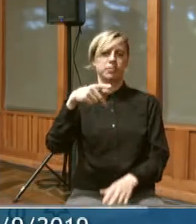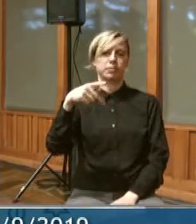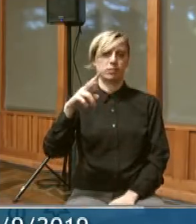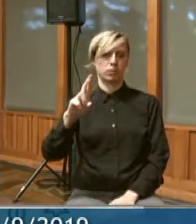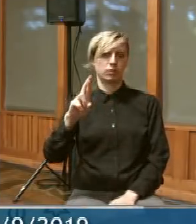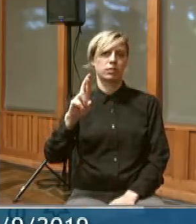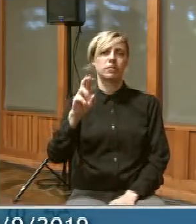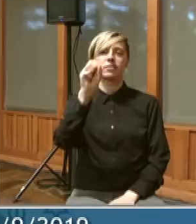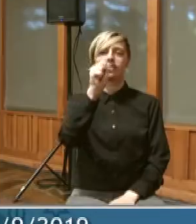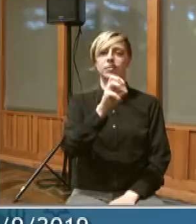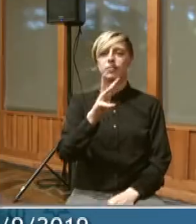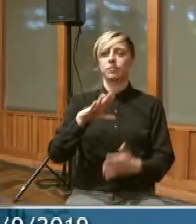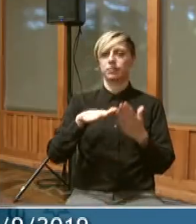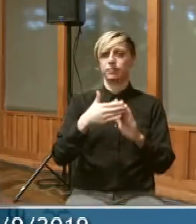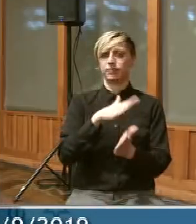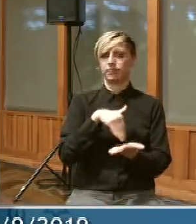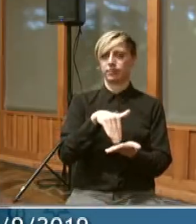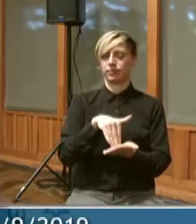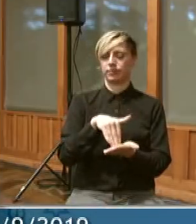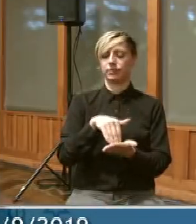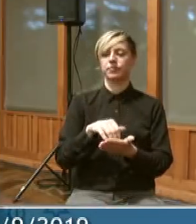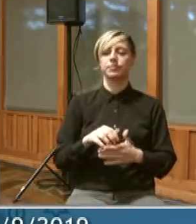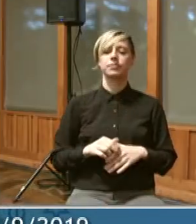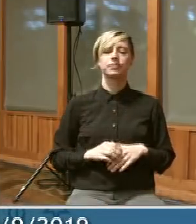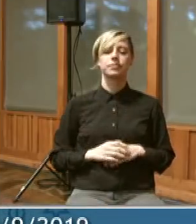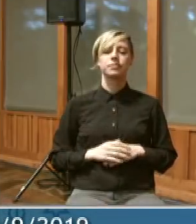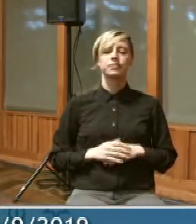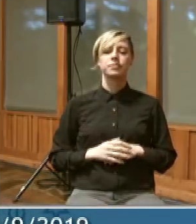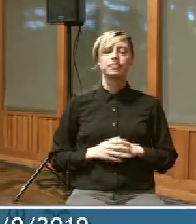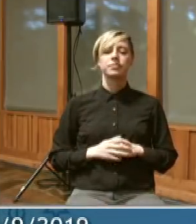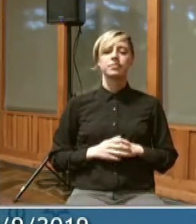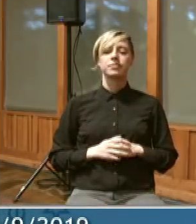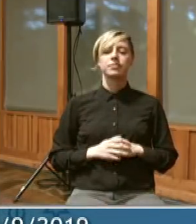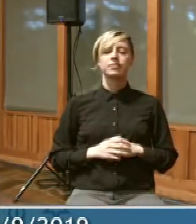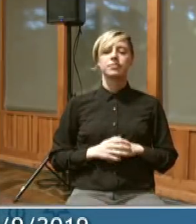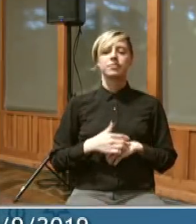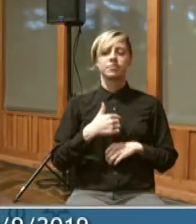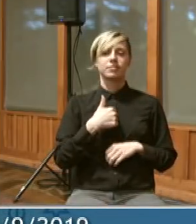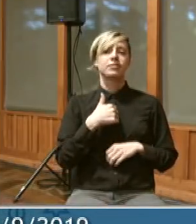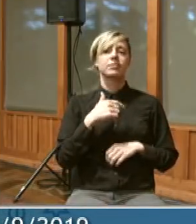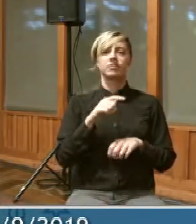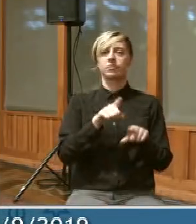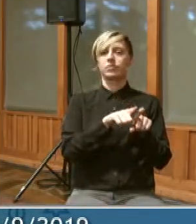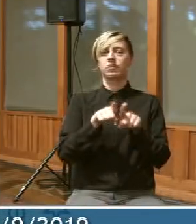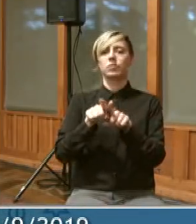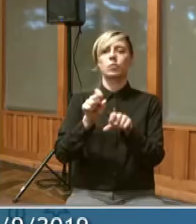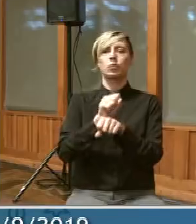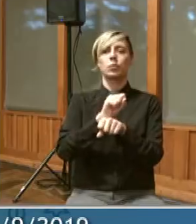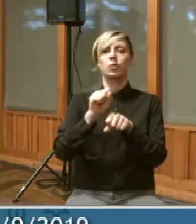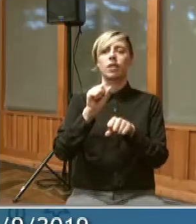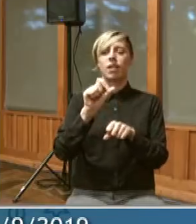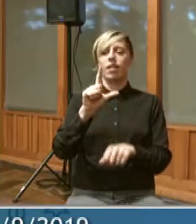I'M RYAN CIRQUE MAYOR. I WORK FOR PORTLAND PARKS AND REGULAR RAKES, SOUTHWEST